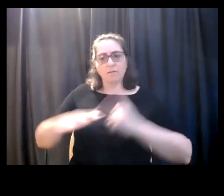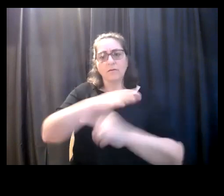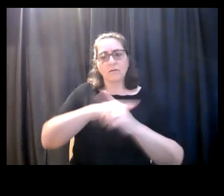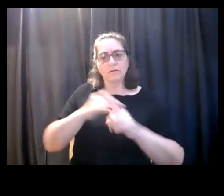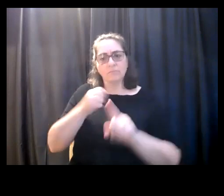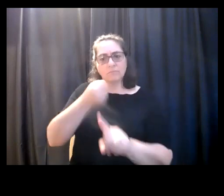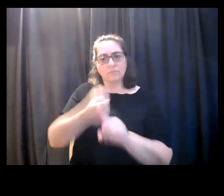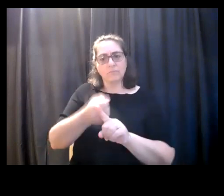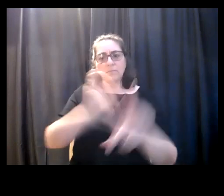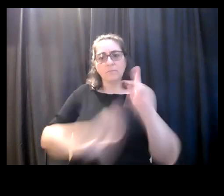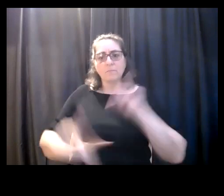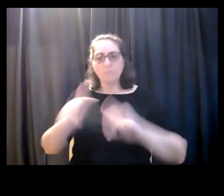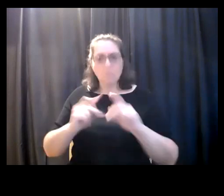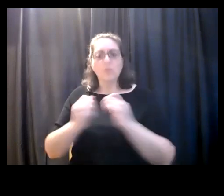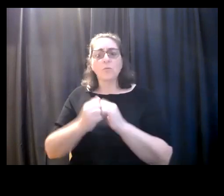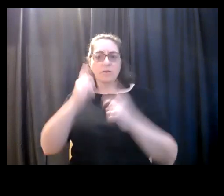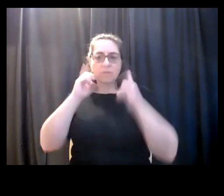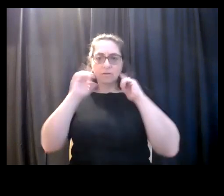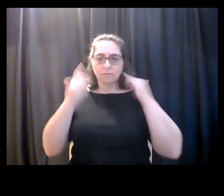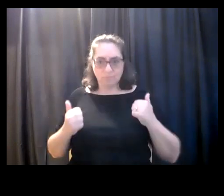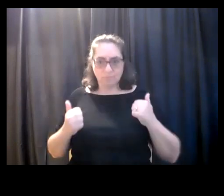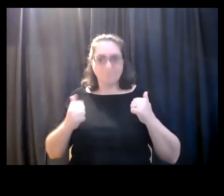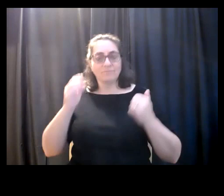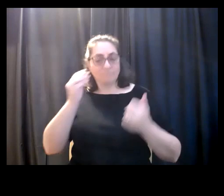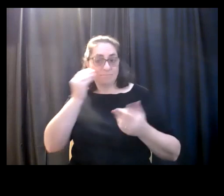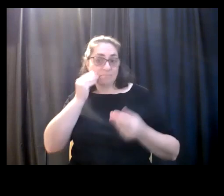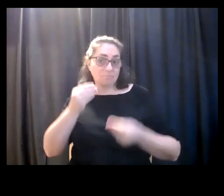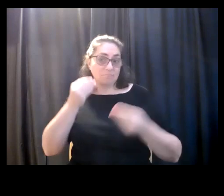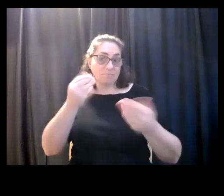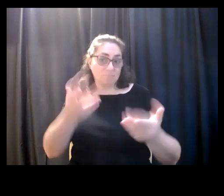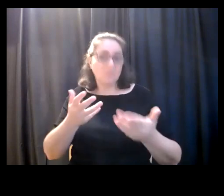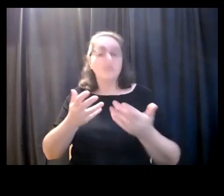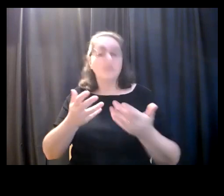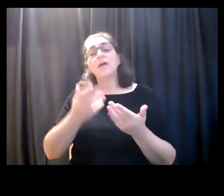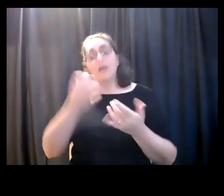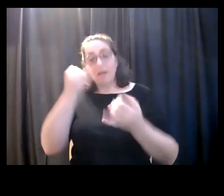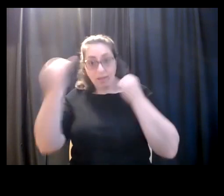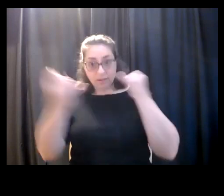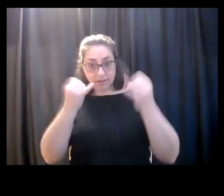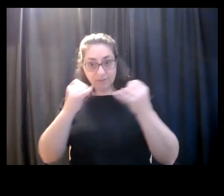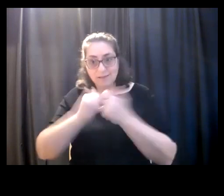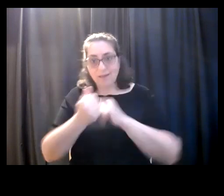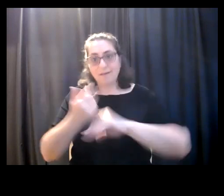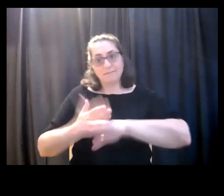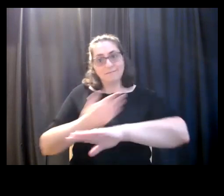let's think about what we can do better to make it easier for people with hearing loss. I welcome